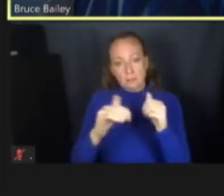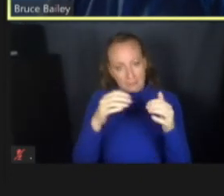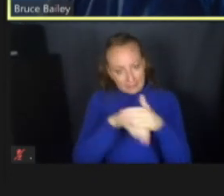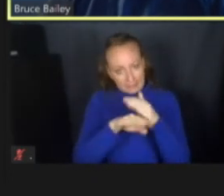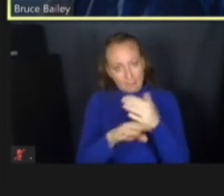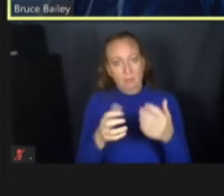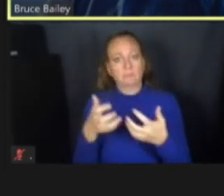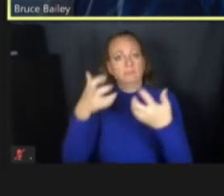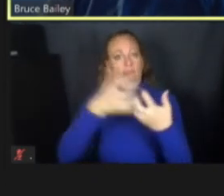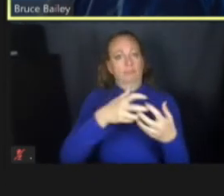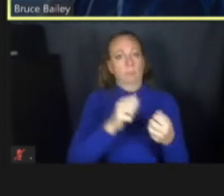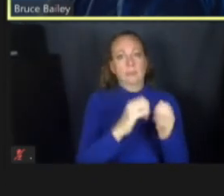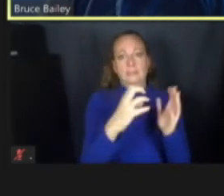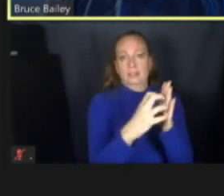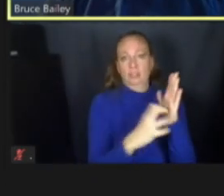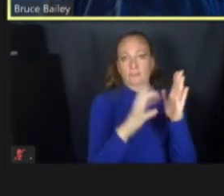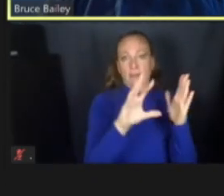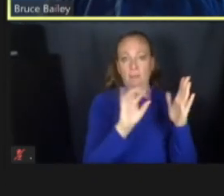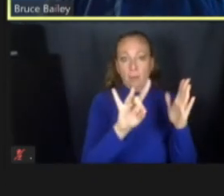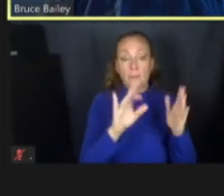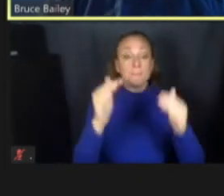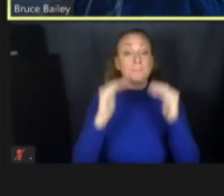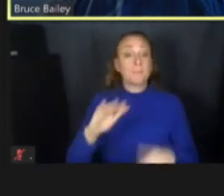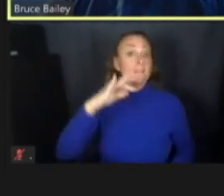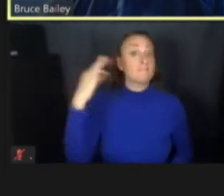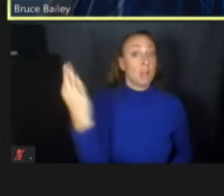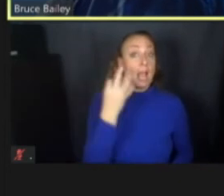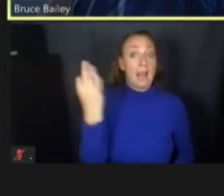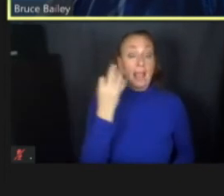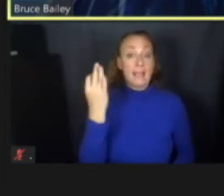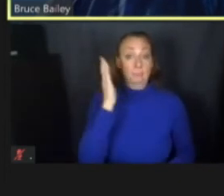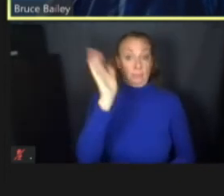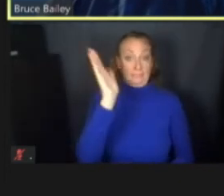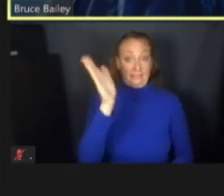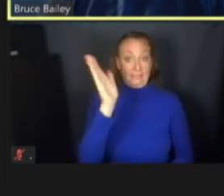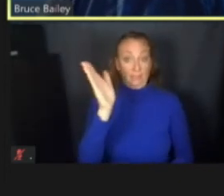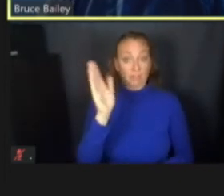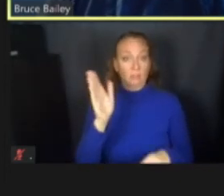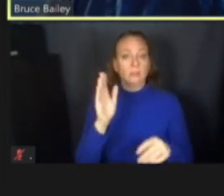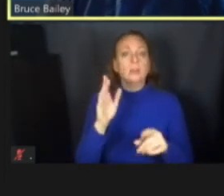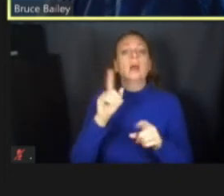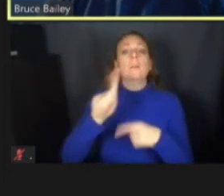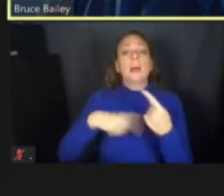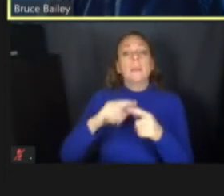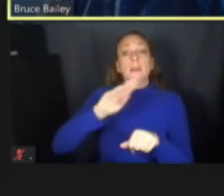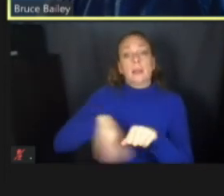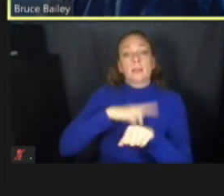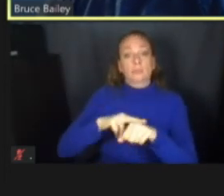the Friday's featured presentation to mention this on slide eight, about the national security and accessibility,